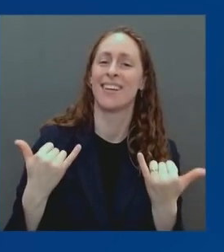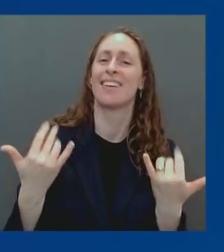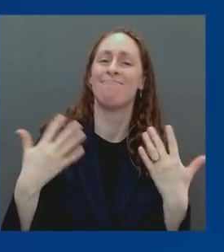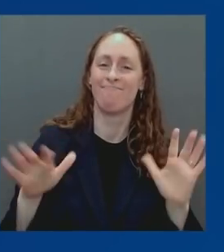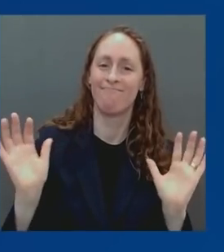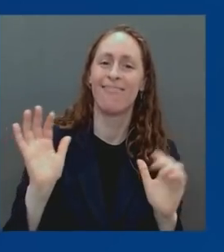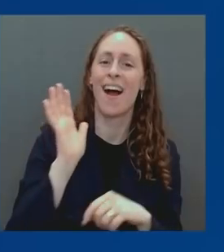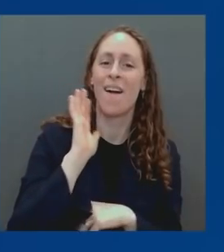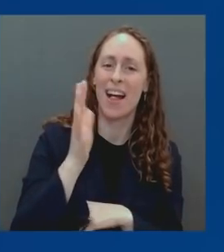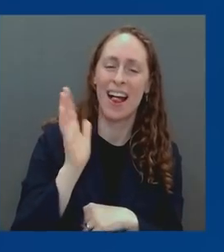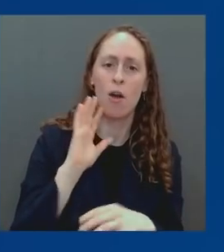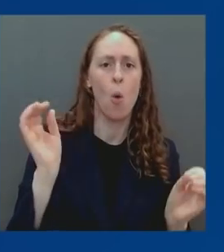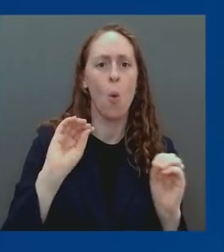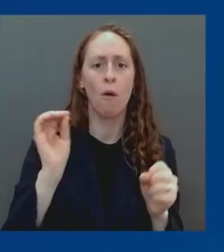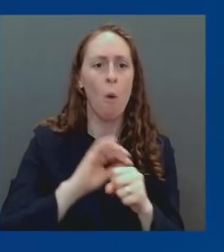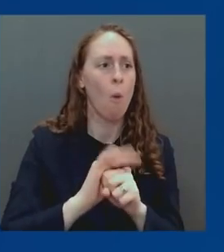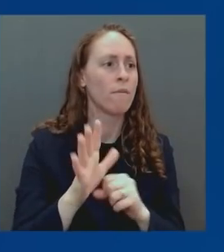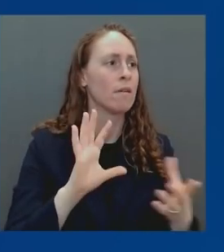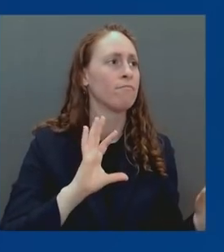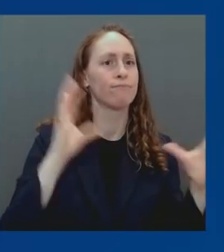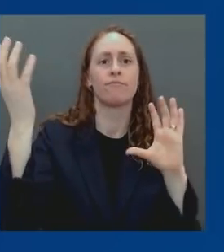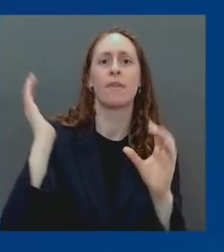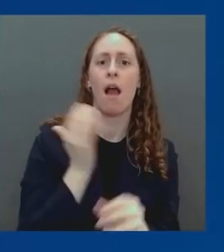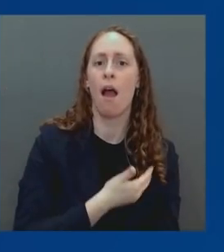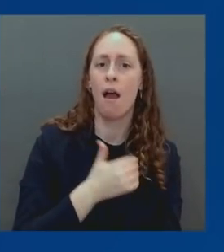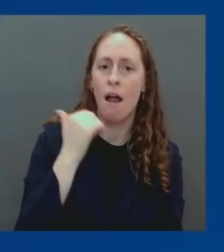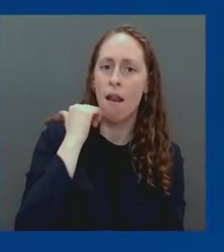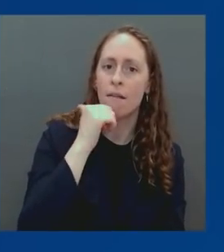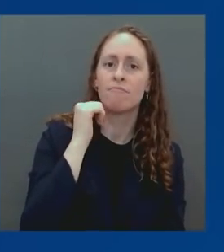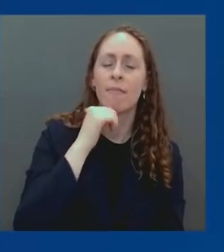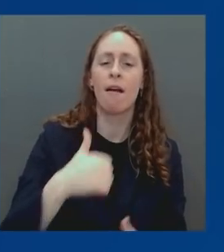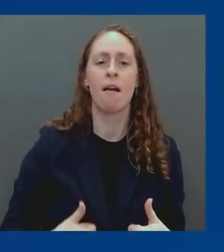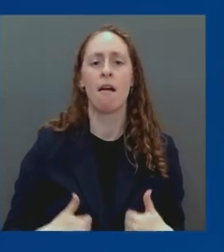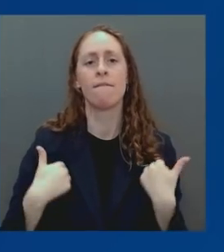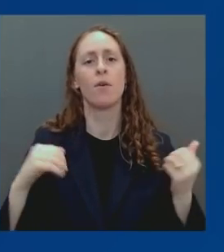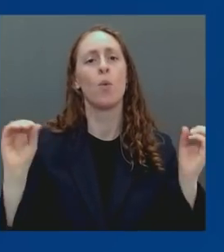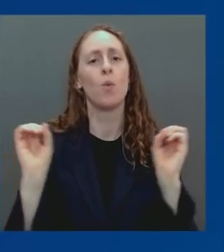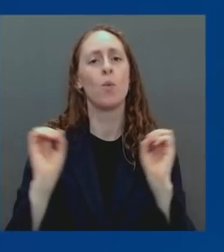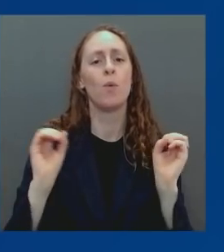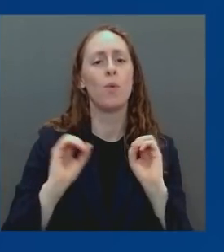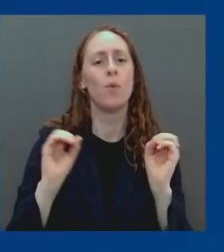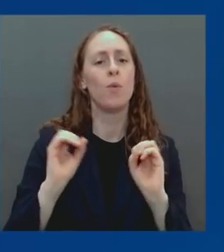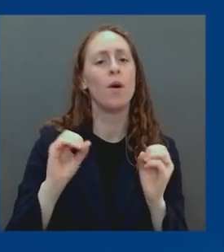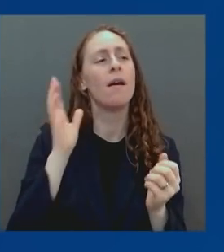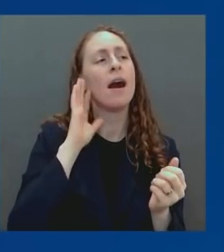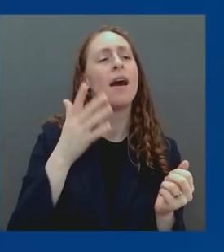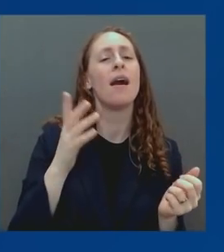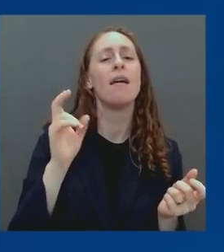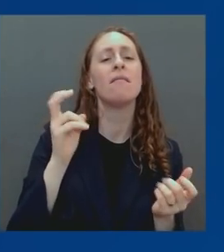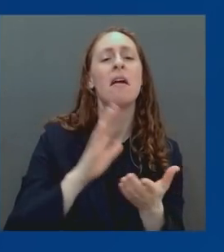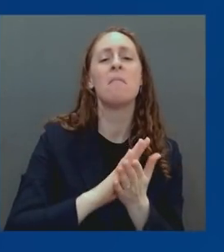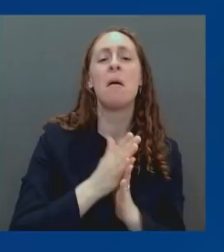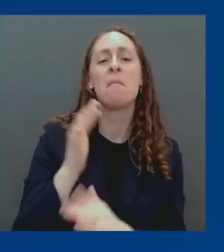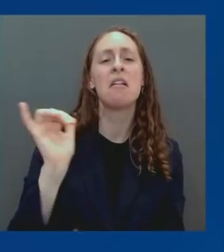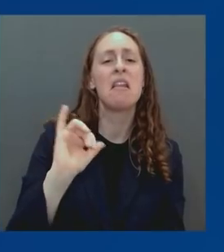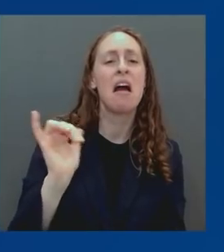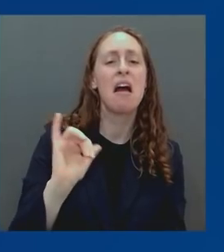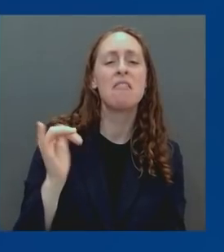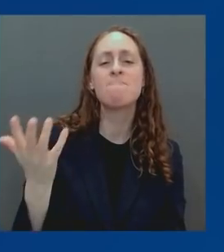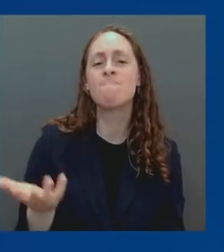to the assimilation of this virus, in the group of viruses that we have learned to live with,